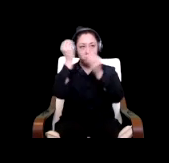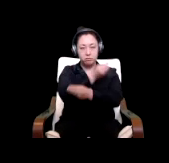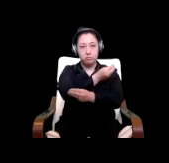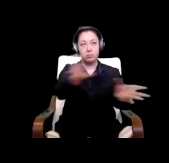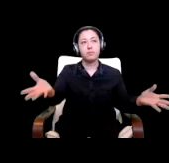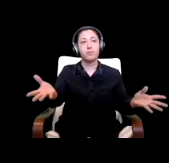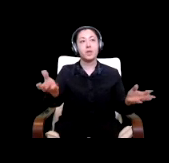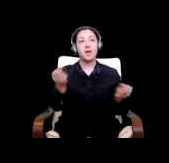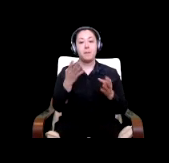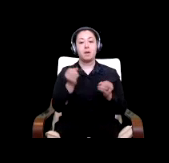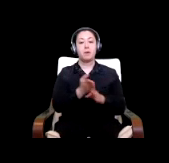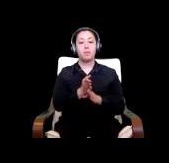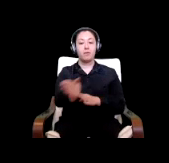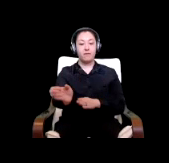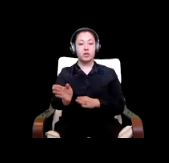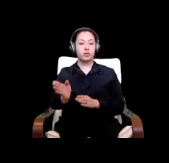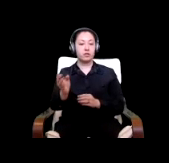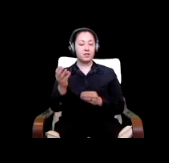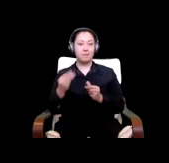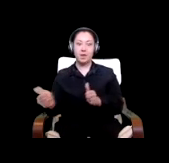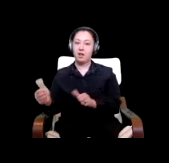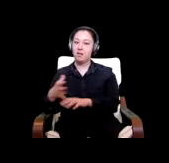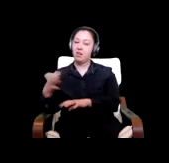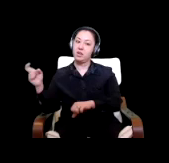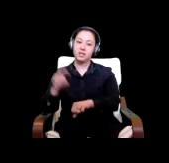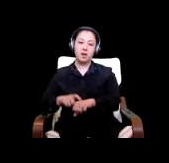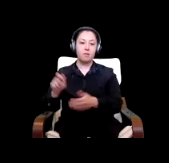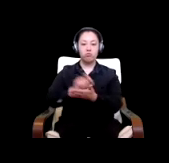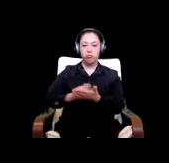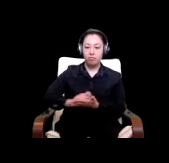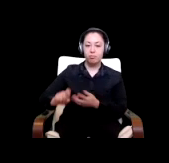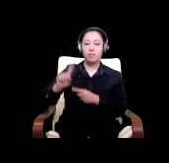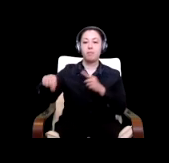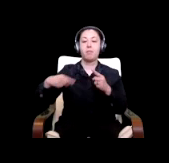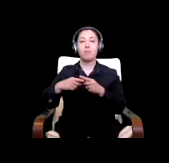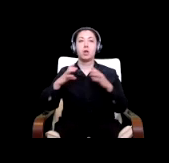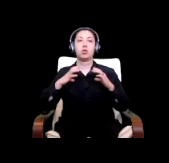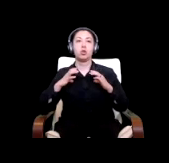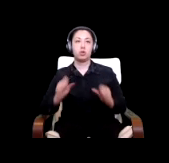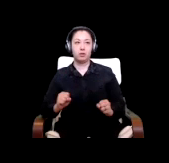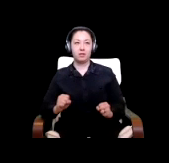lot of time writing about charge. But it is at I can attest that it took me months and